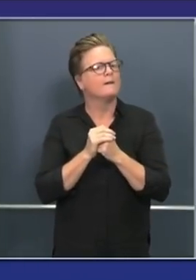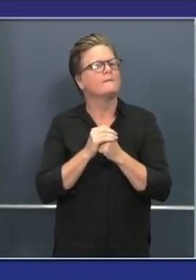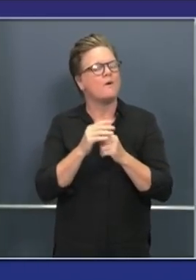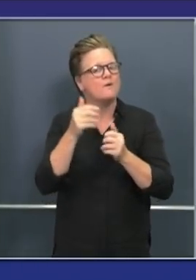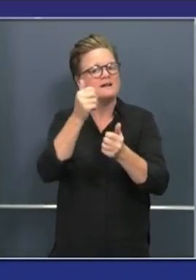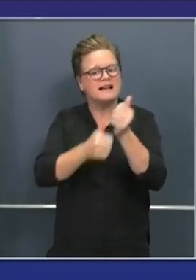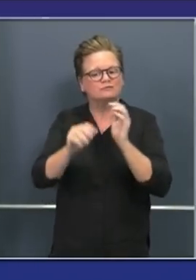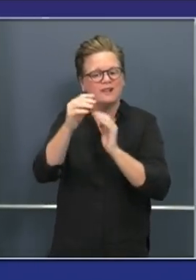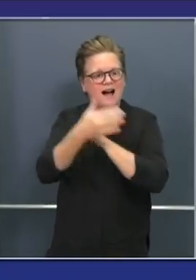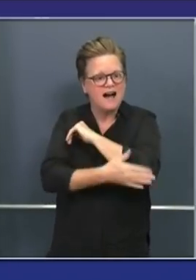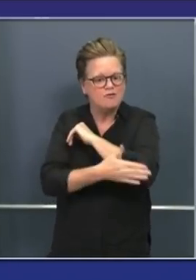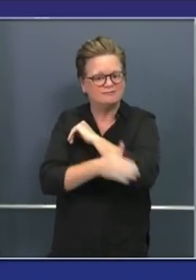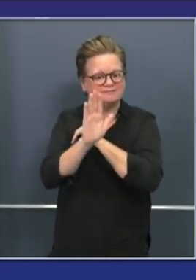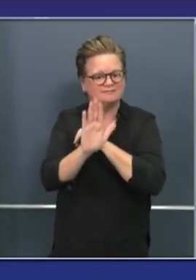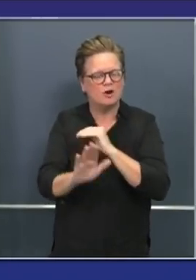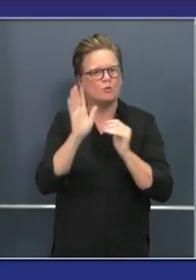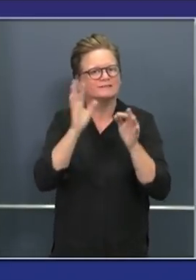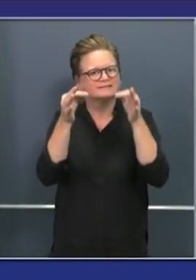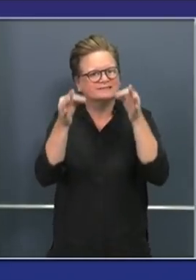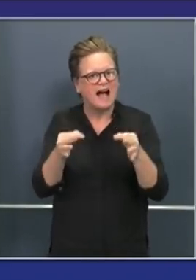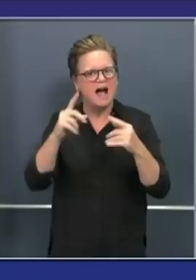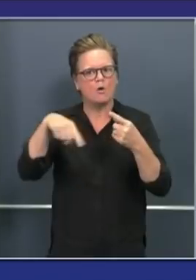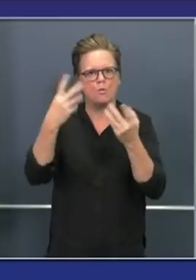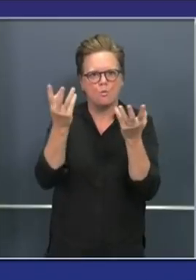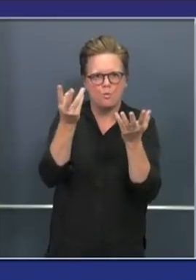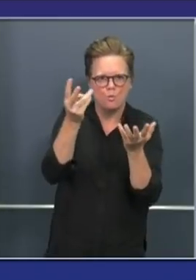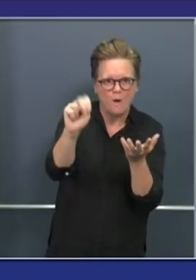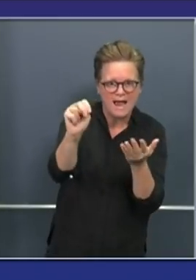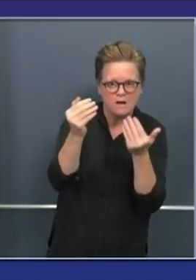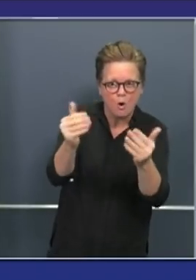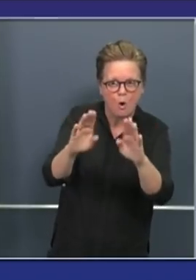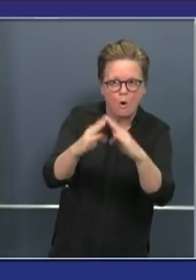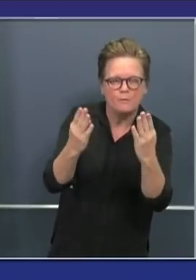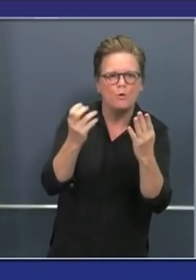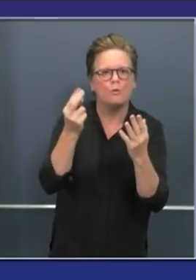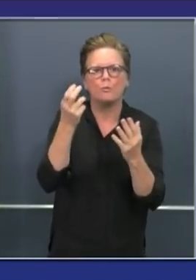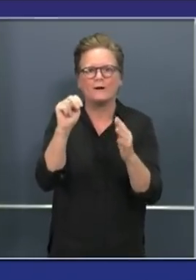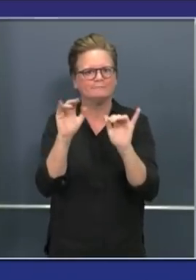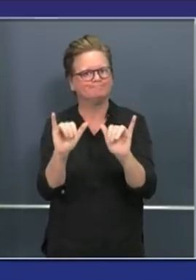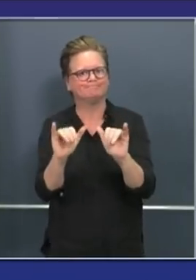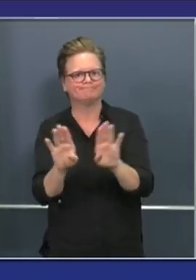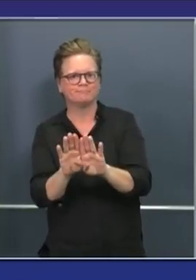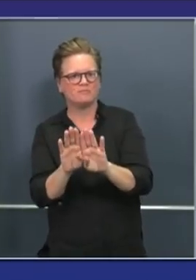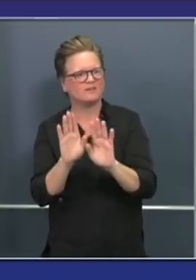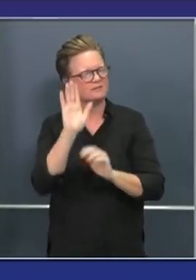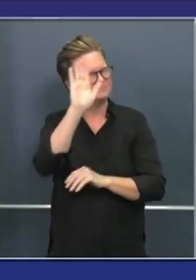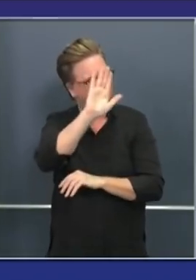SIZE, SCOPE AND SCALE OF THE STATE OF CALIFORNIA, THAT THOSE DECISIONS SHOULD BE MADE WITH